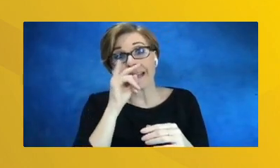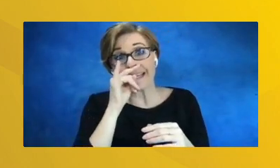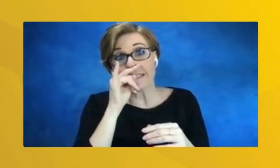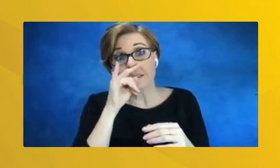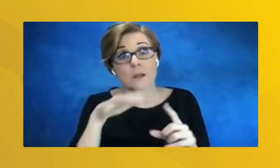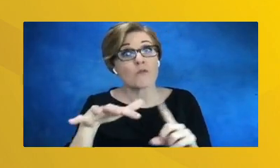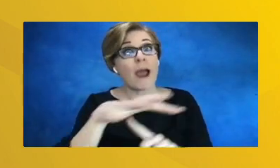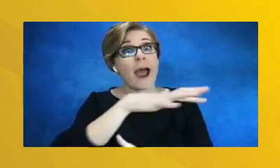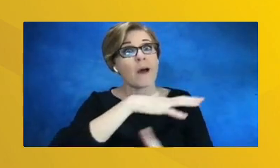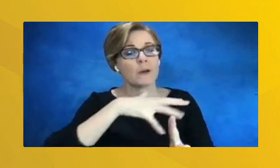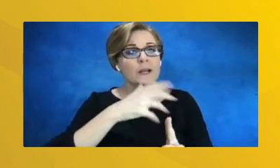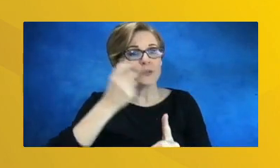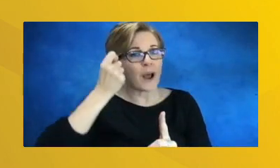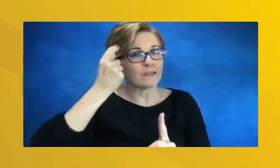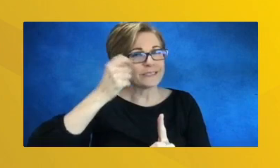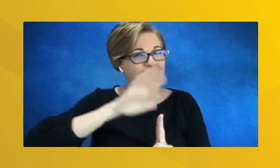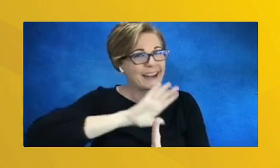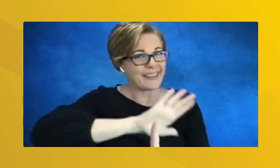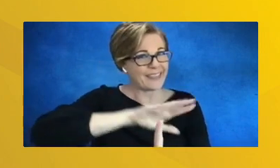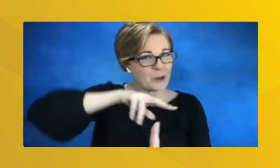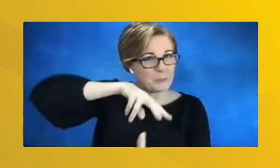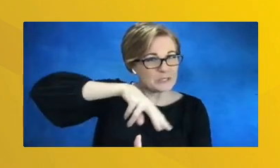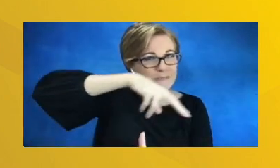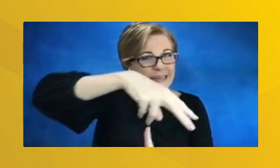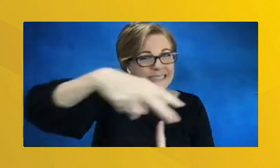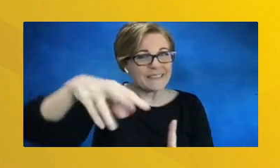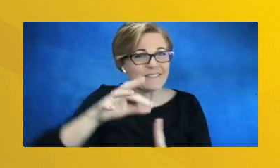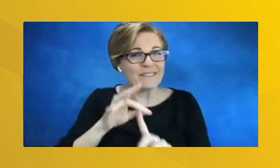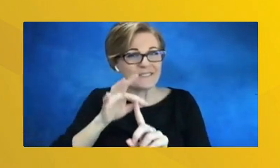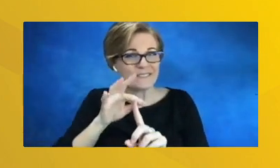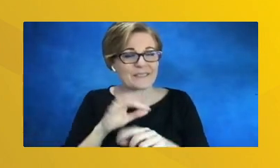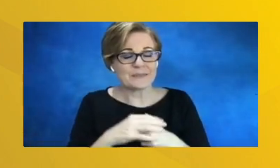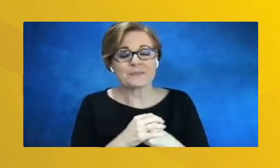and see the way that they are looking at and perceiving the world.